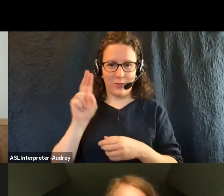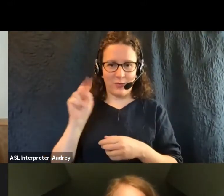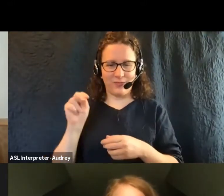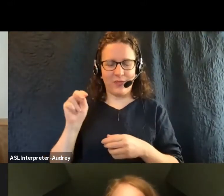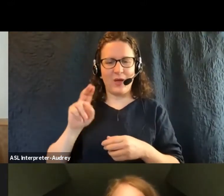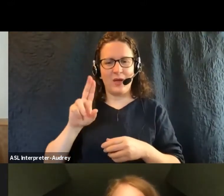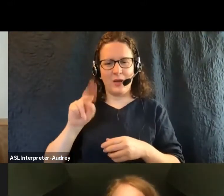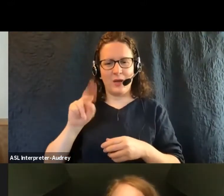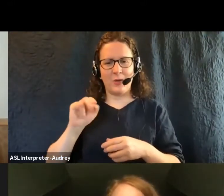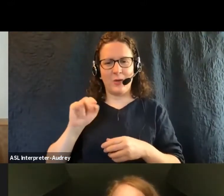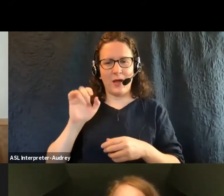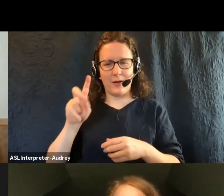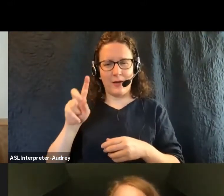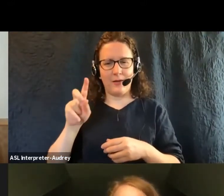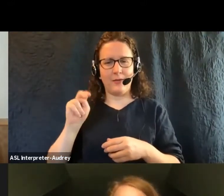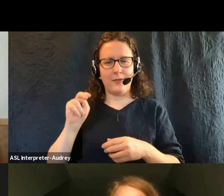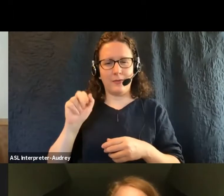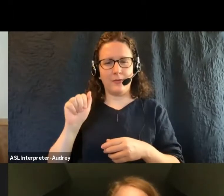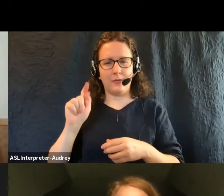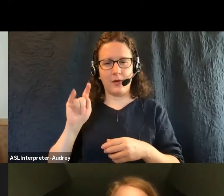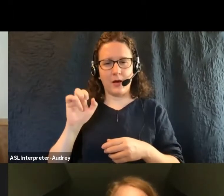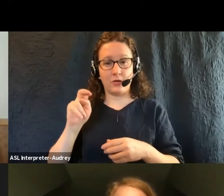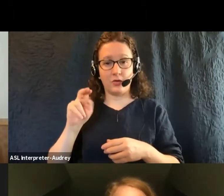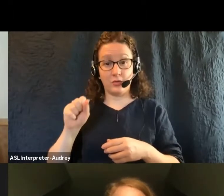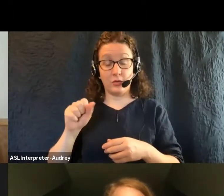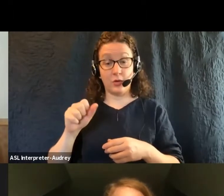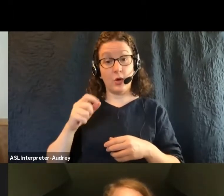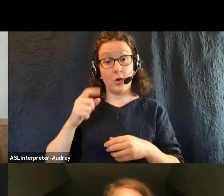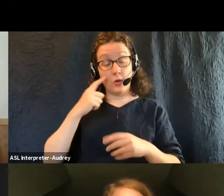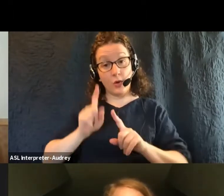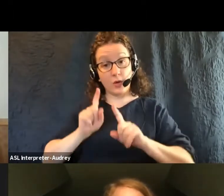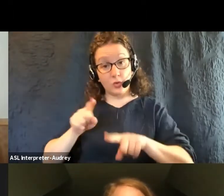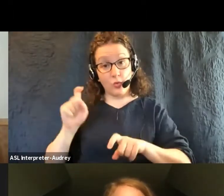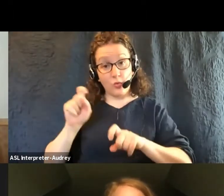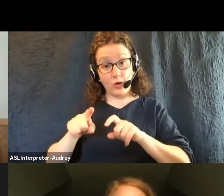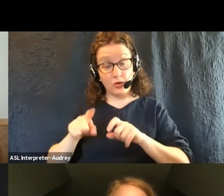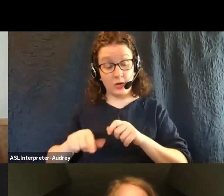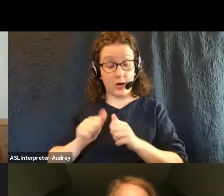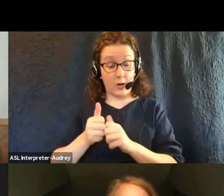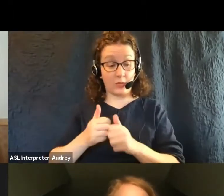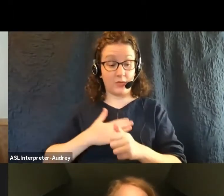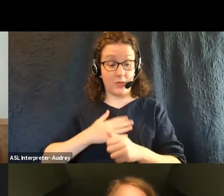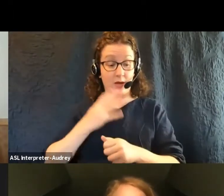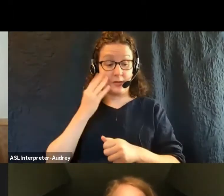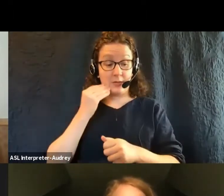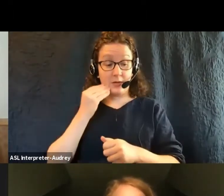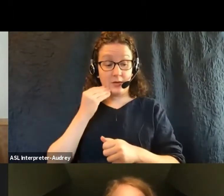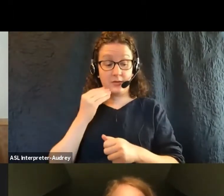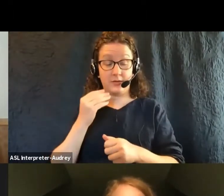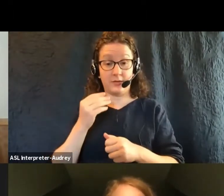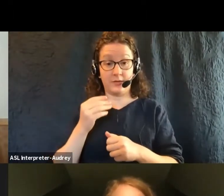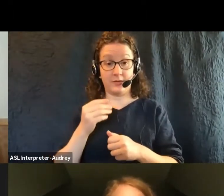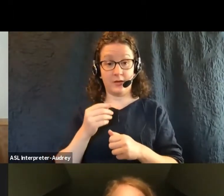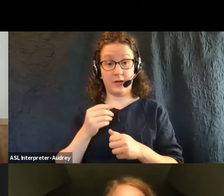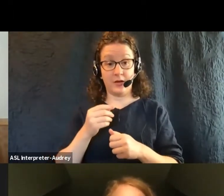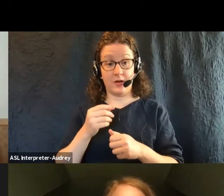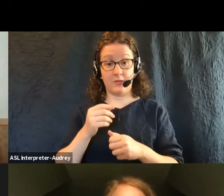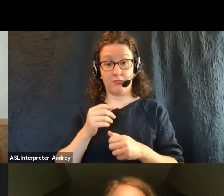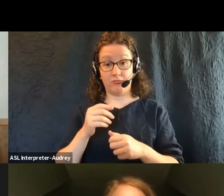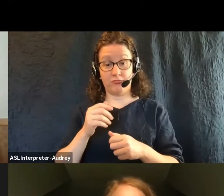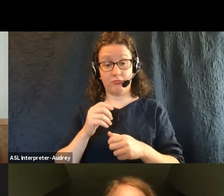To answer the question how was my experience in Britain studying my Master's, I have to